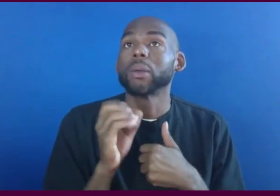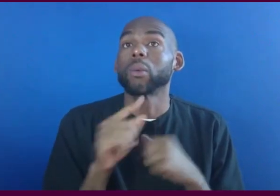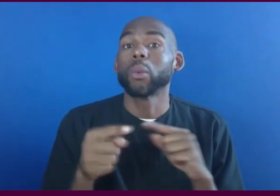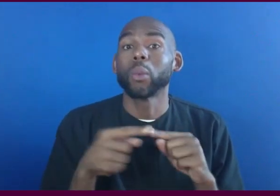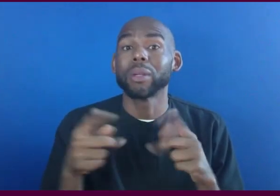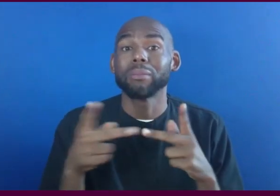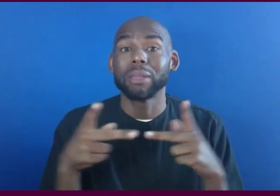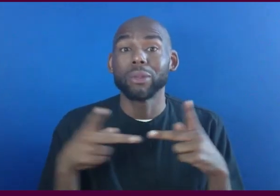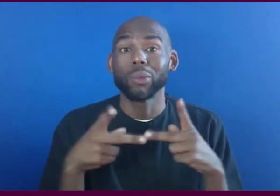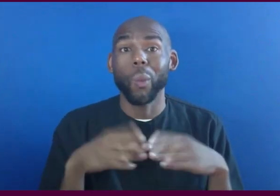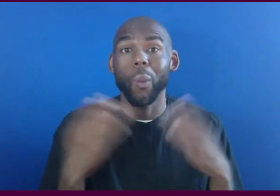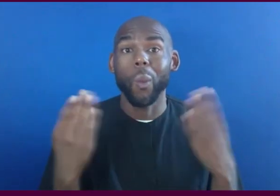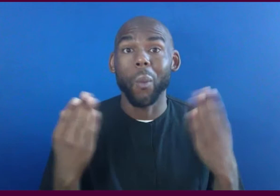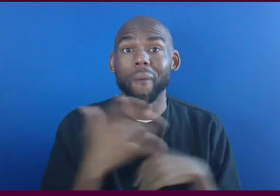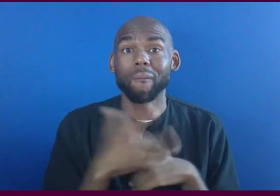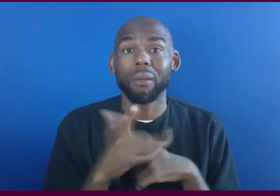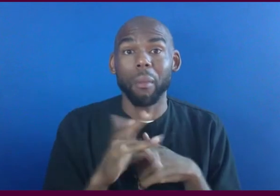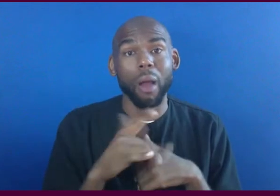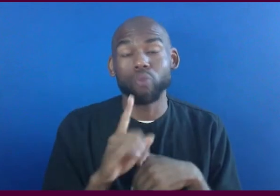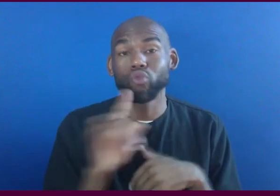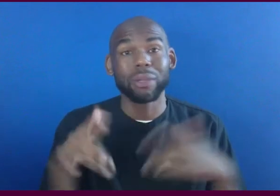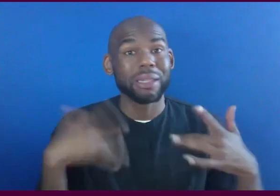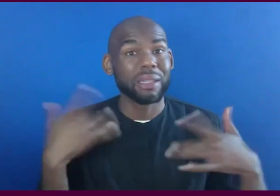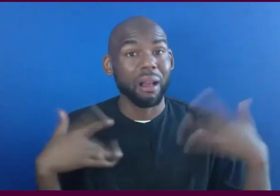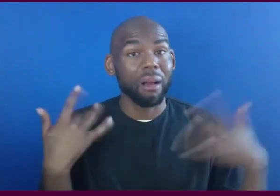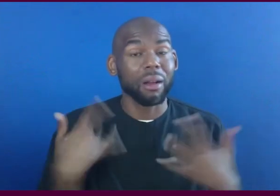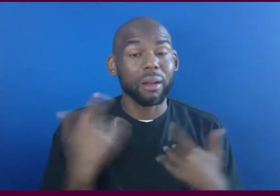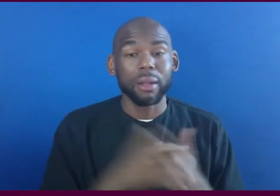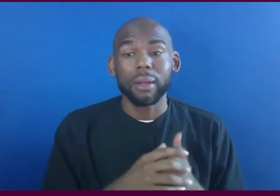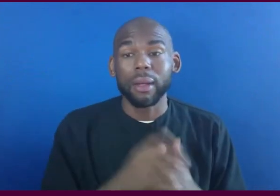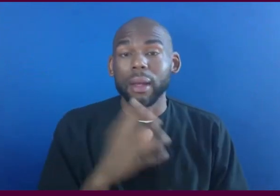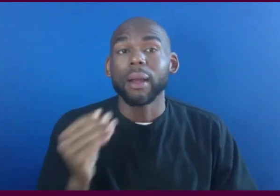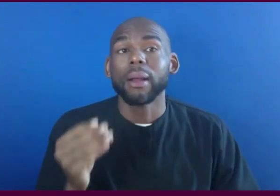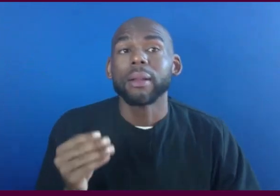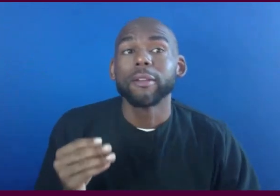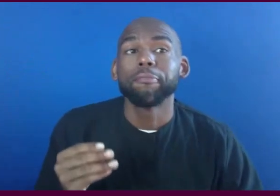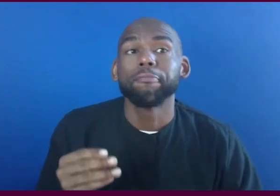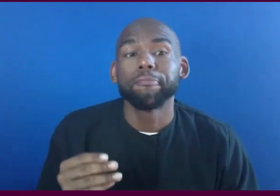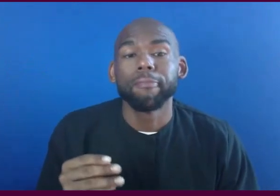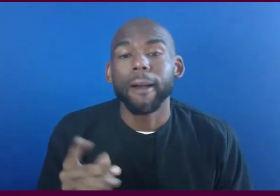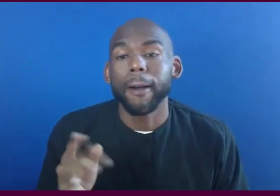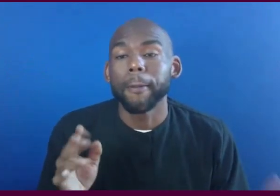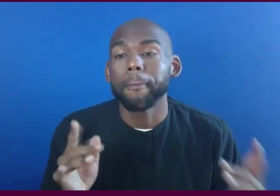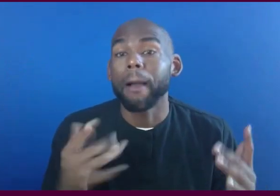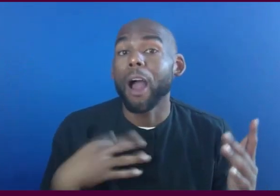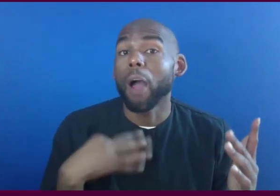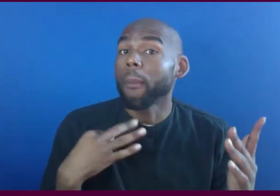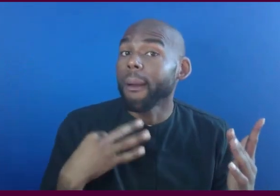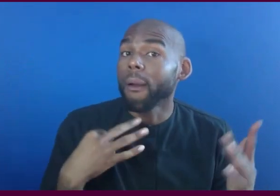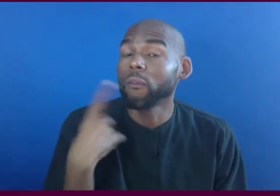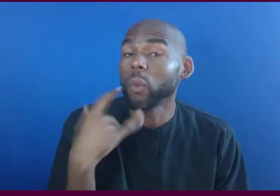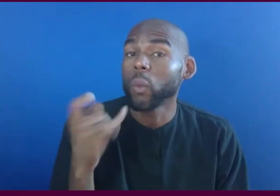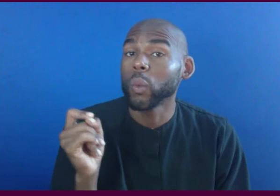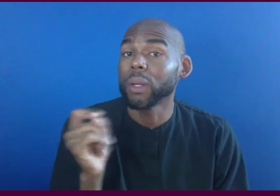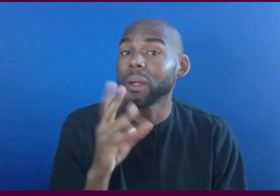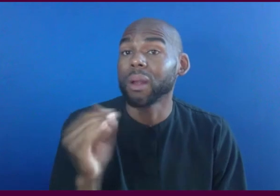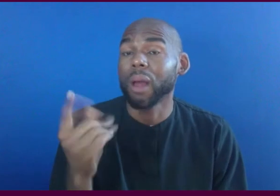So when this position opened up, I was really excited and applied for it.